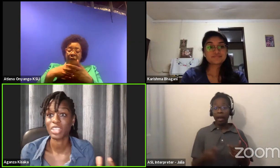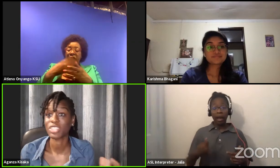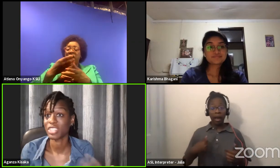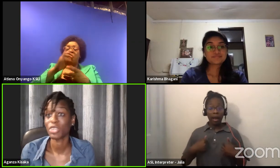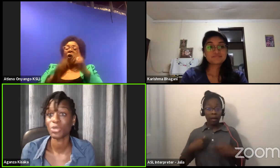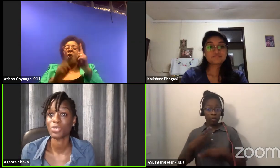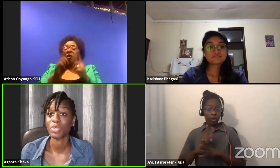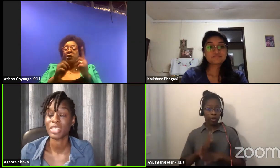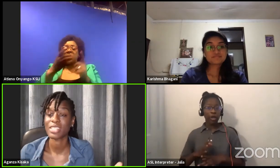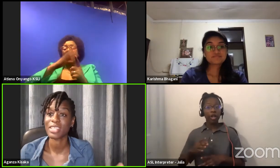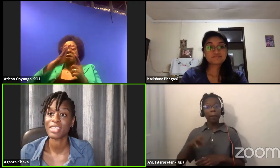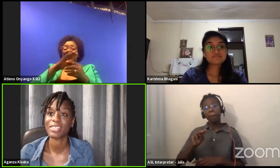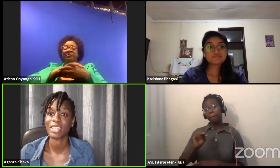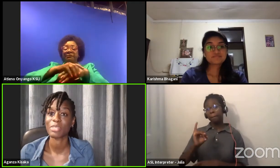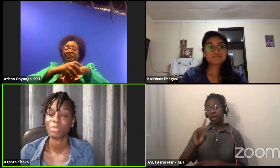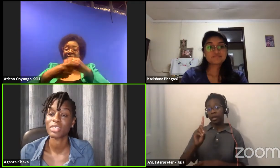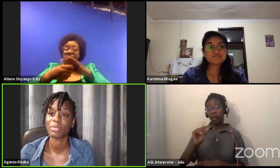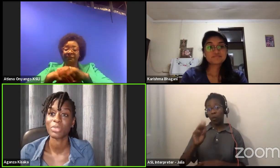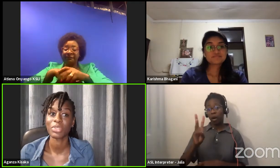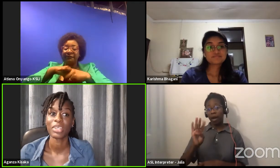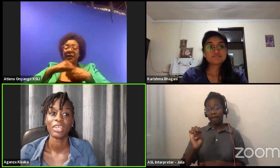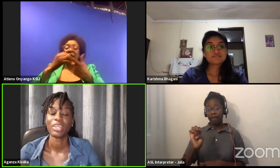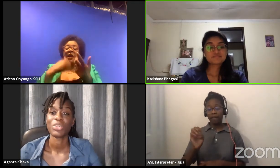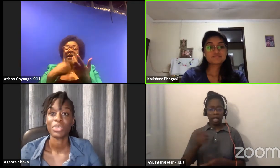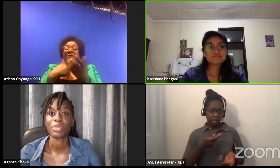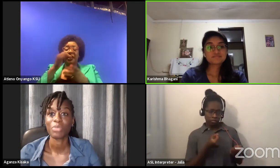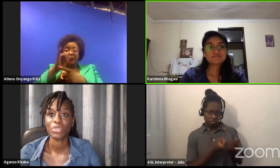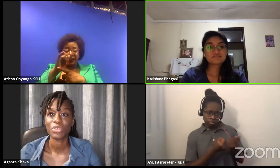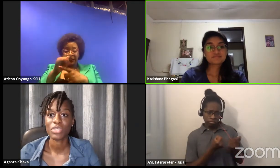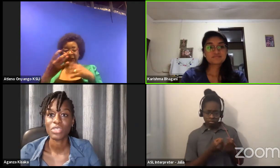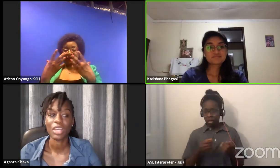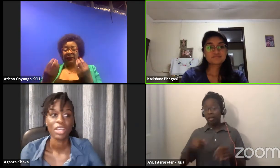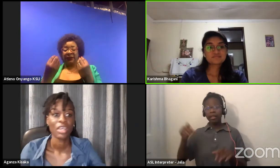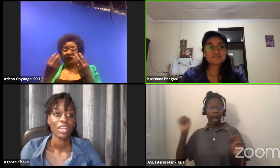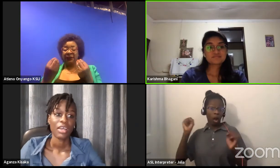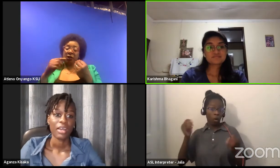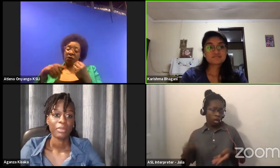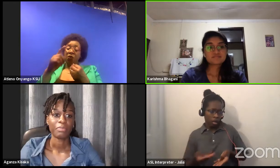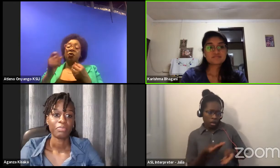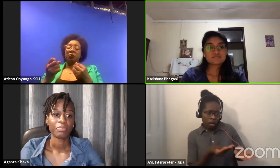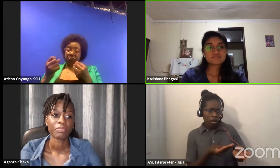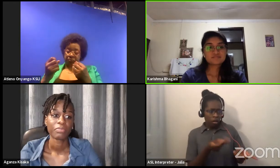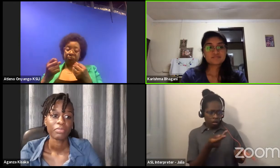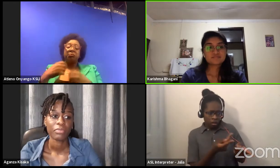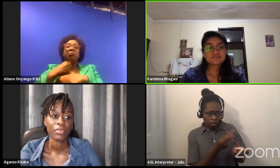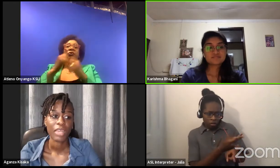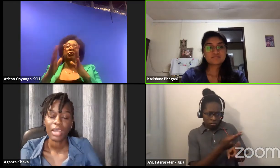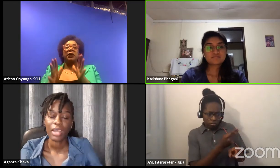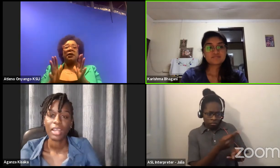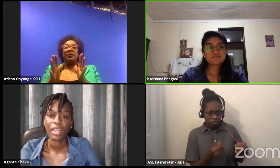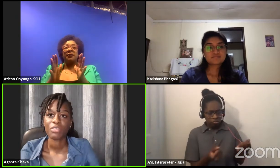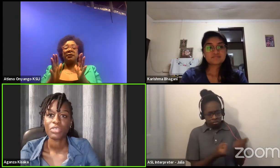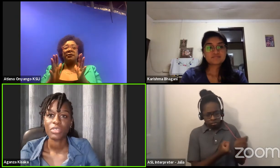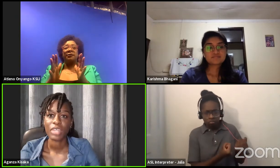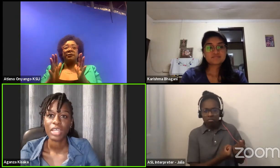that she goes through it as easy as possible. You're the producer and I love to do that,